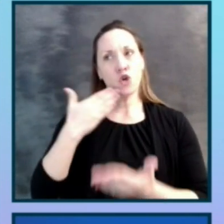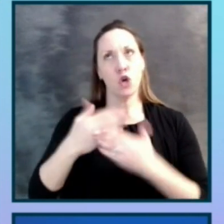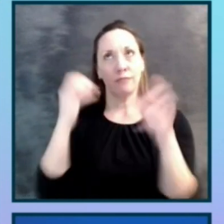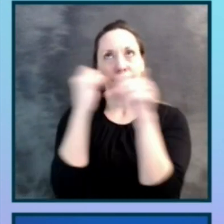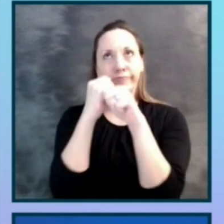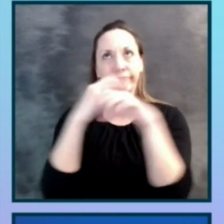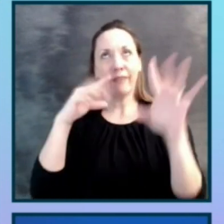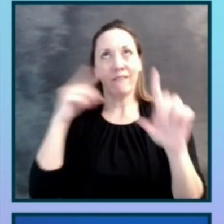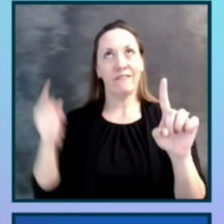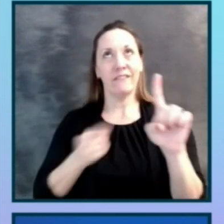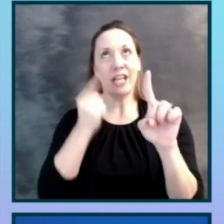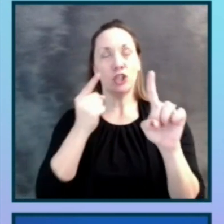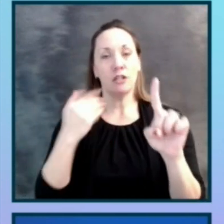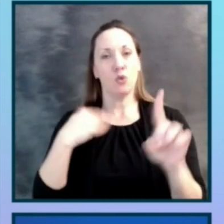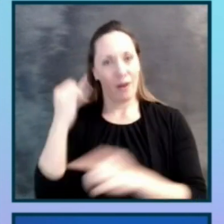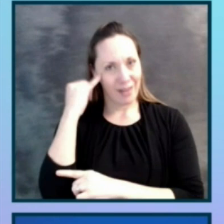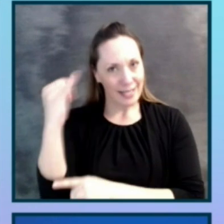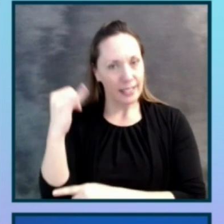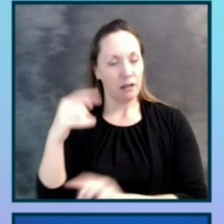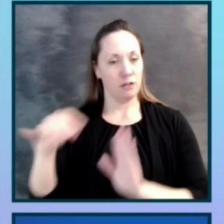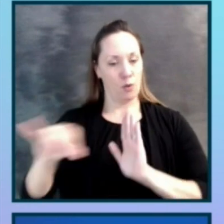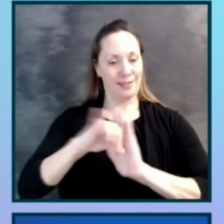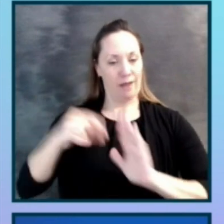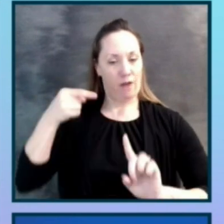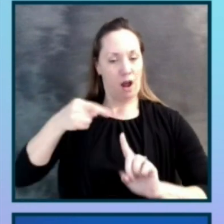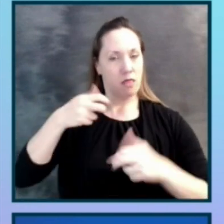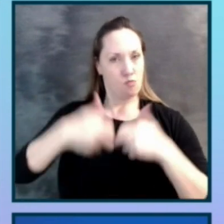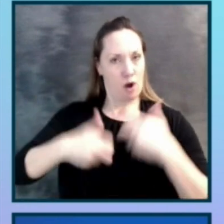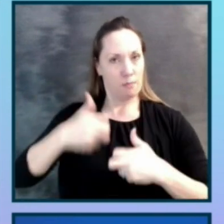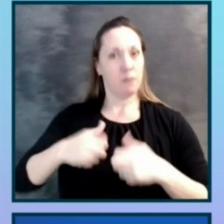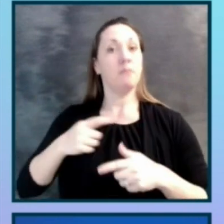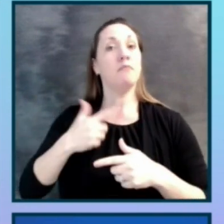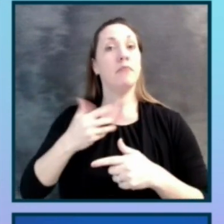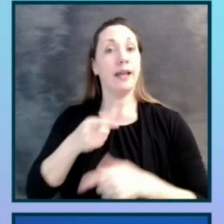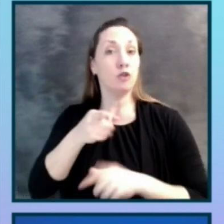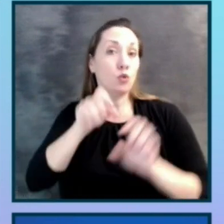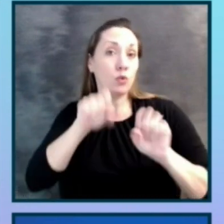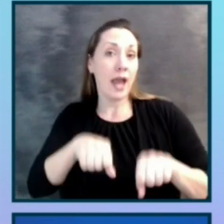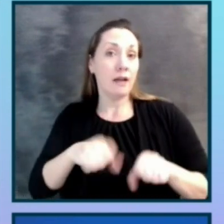you identify a problem and you can make a difference.